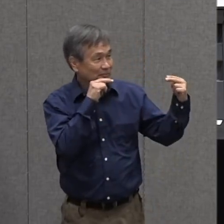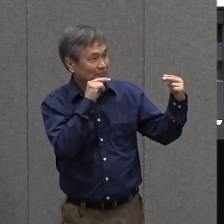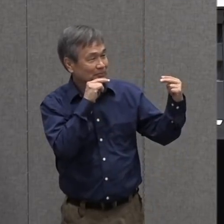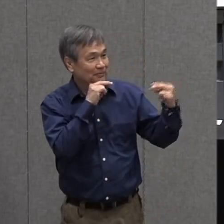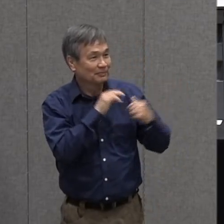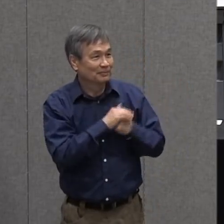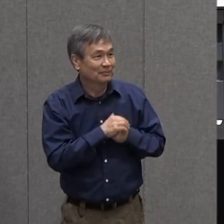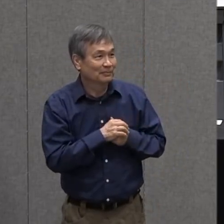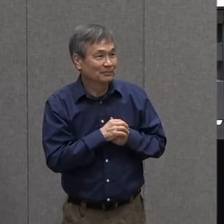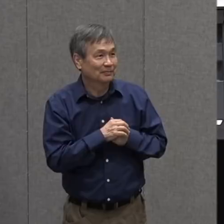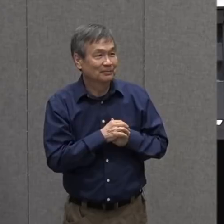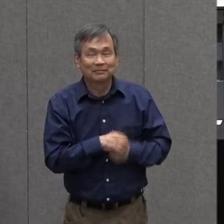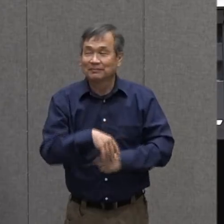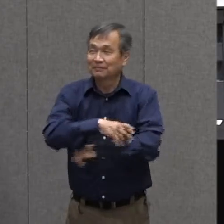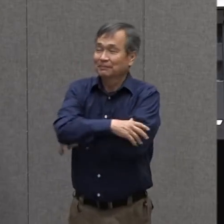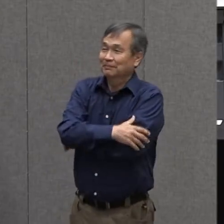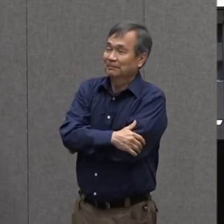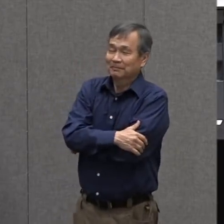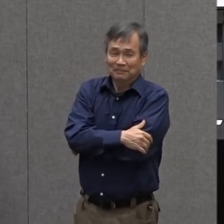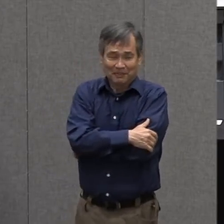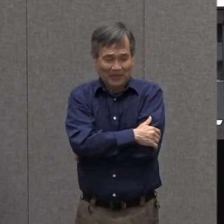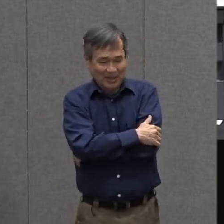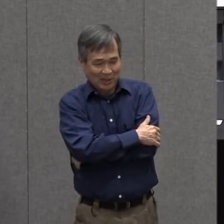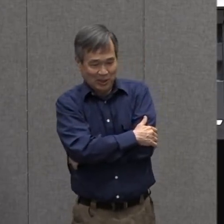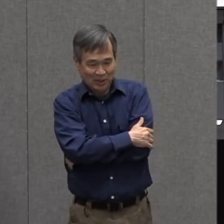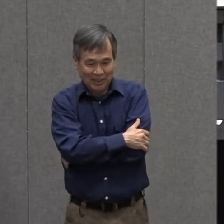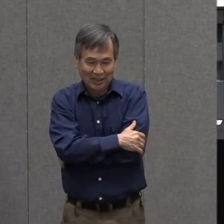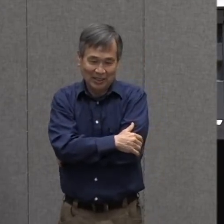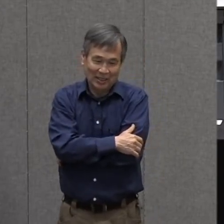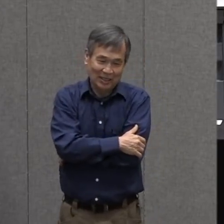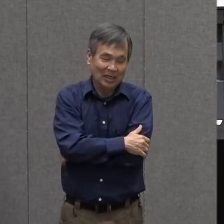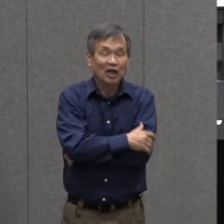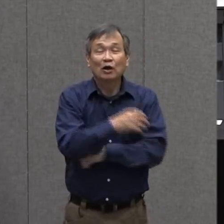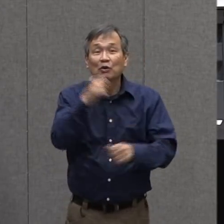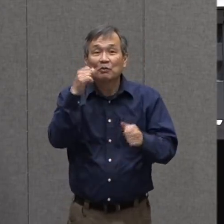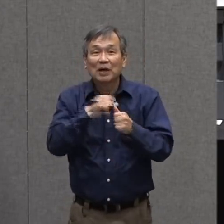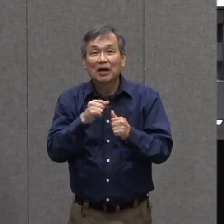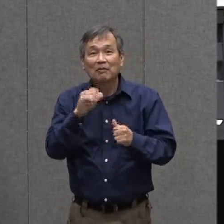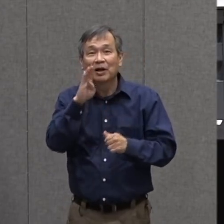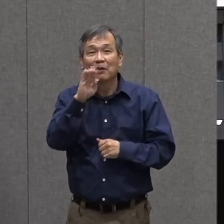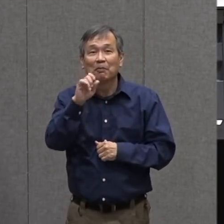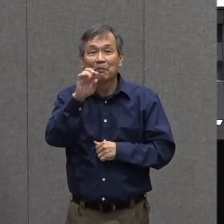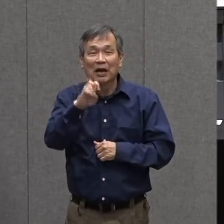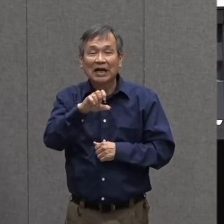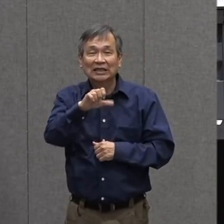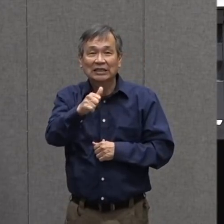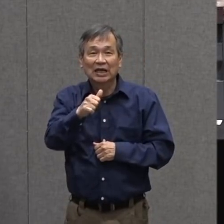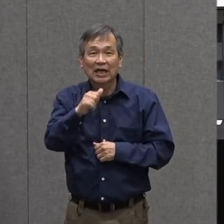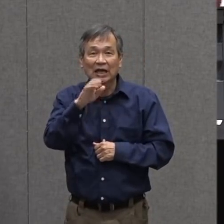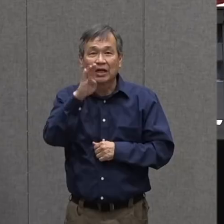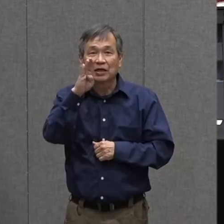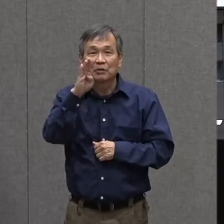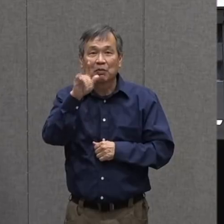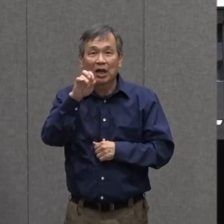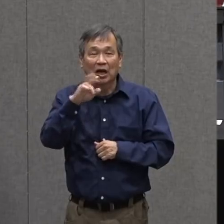So when we're doing base 10 blocks, this is one that has 10 blocks put together.